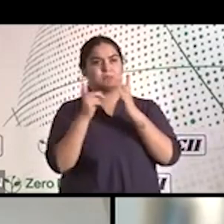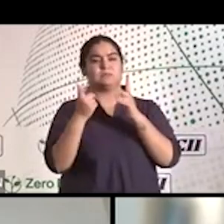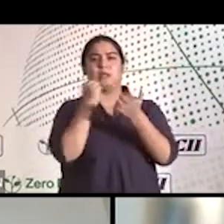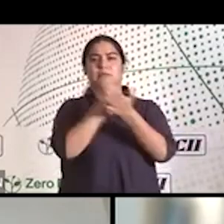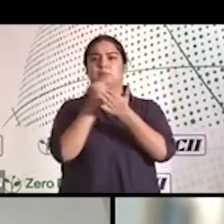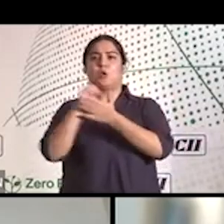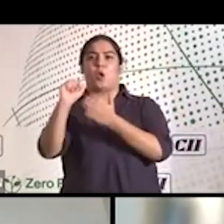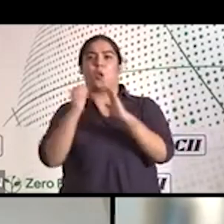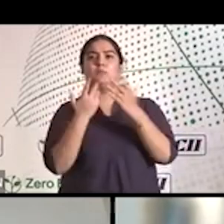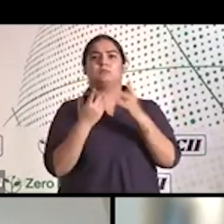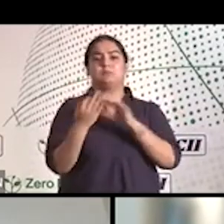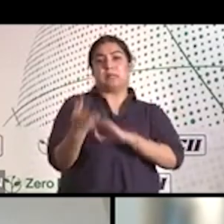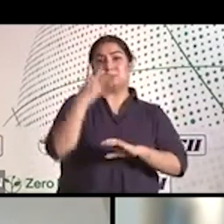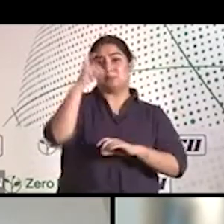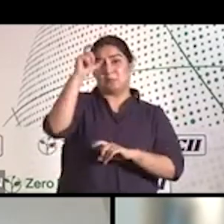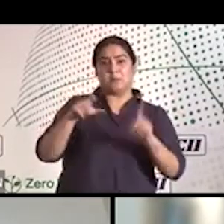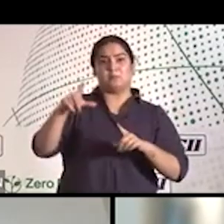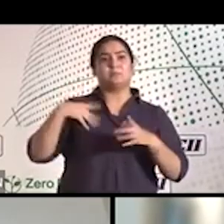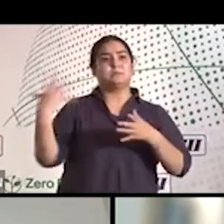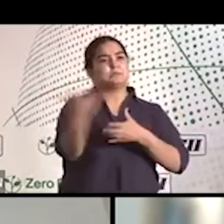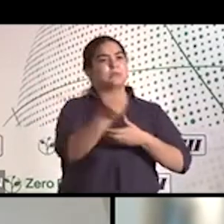how we all join hands together.